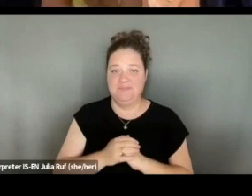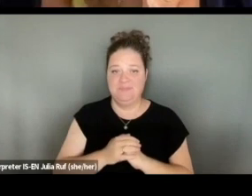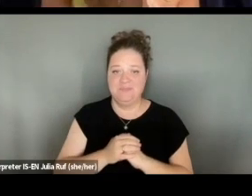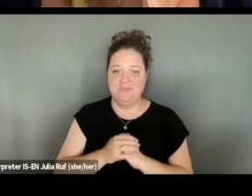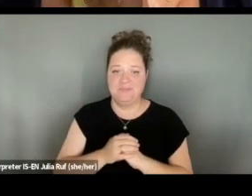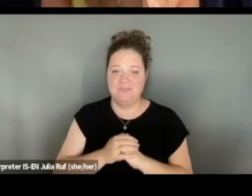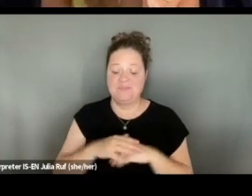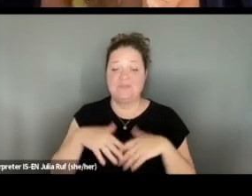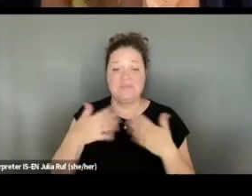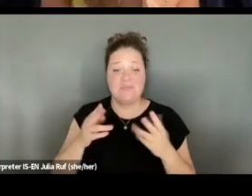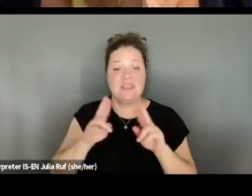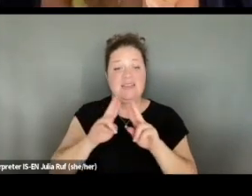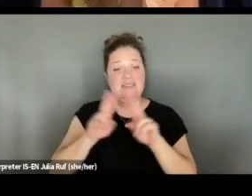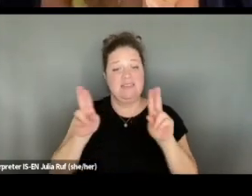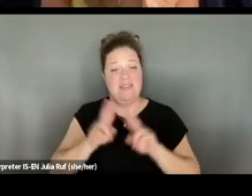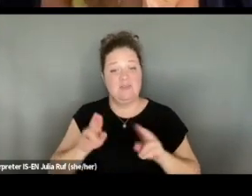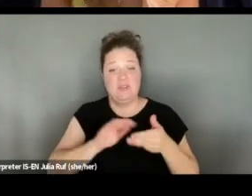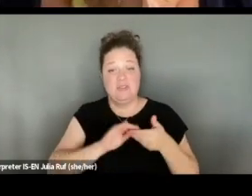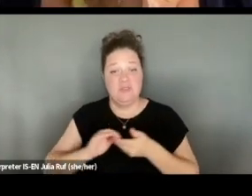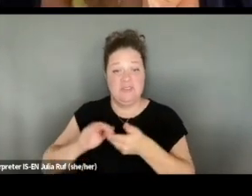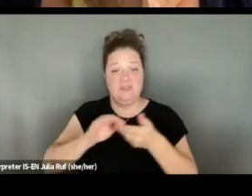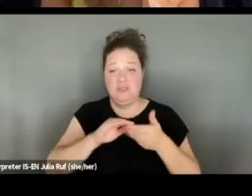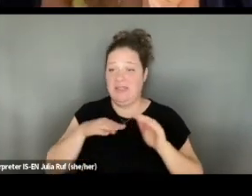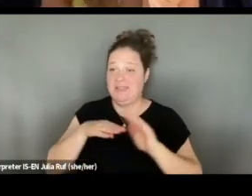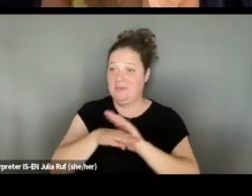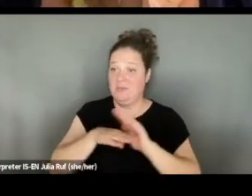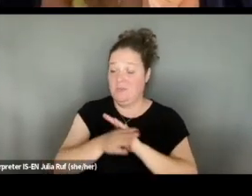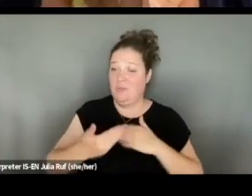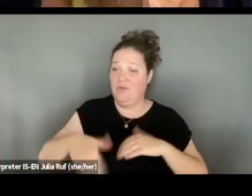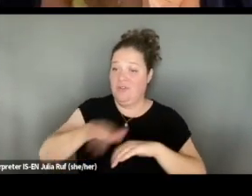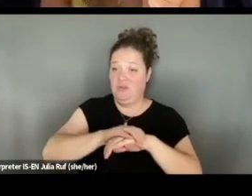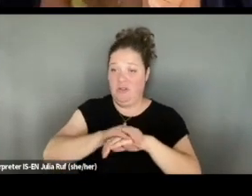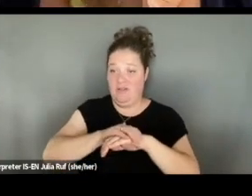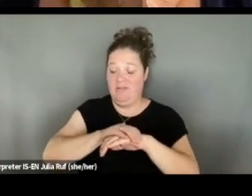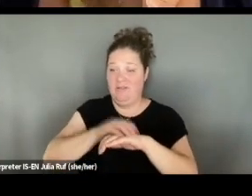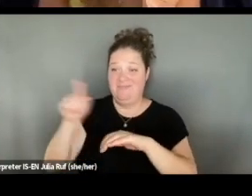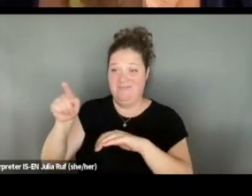We are also one of the proud founders of the International Association of